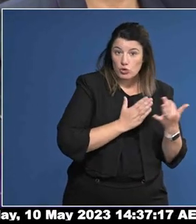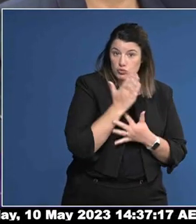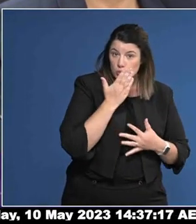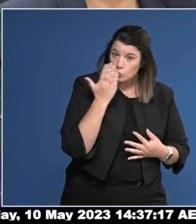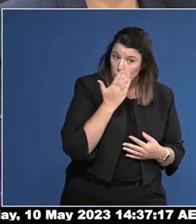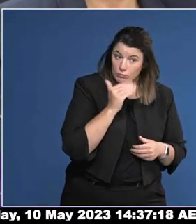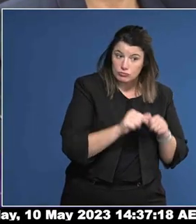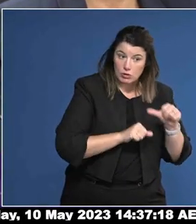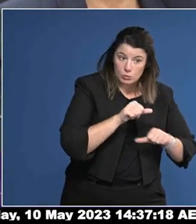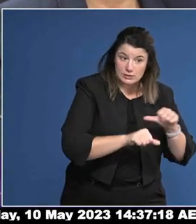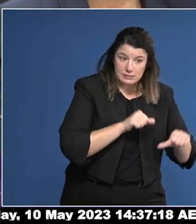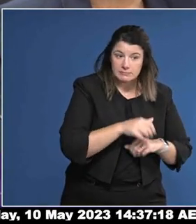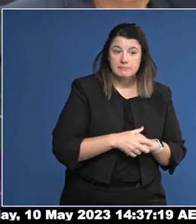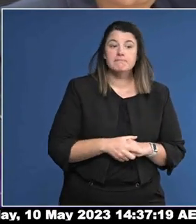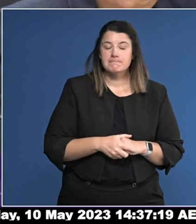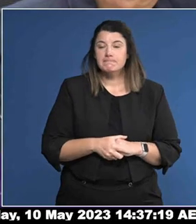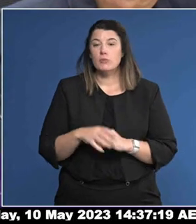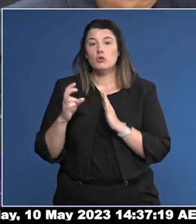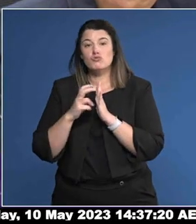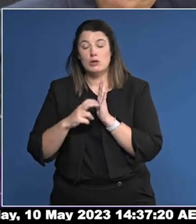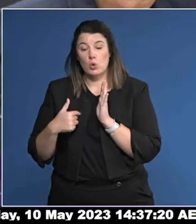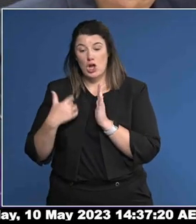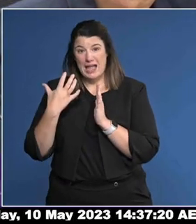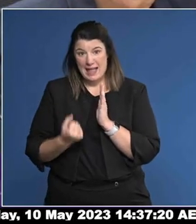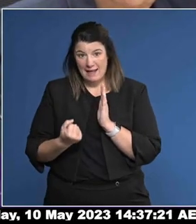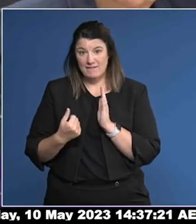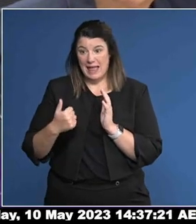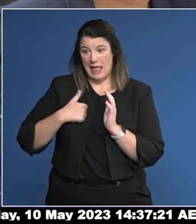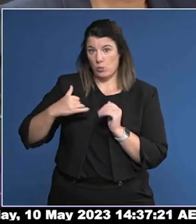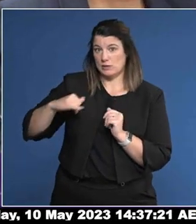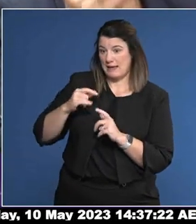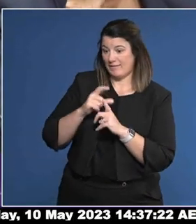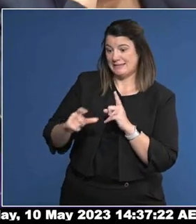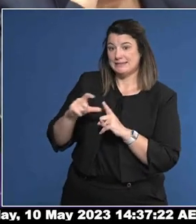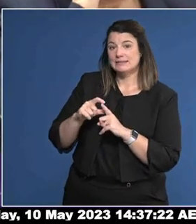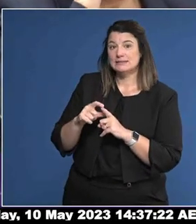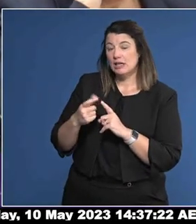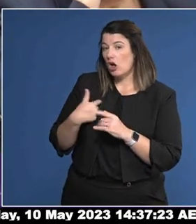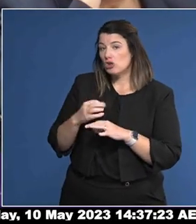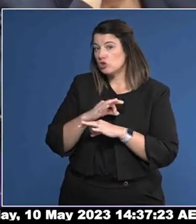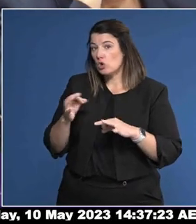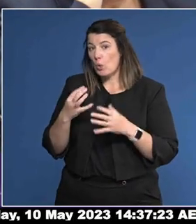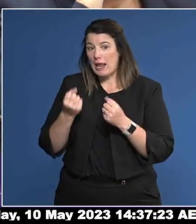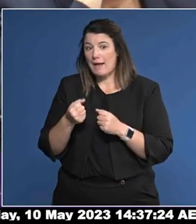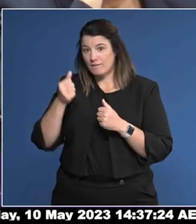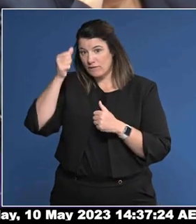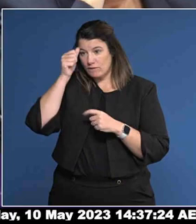So, the records I've got relate to the actions that our staff took. I don't have visibility over the actions the school might have taken.